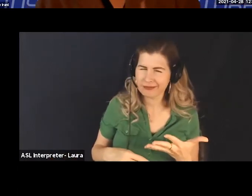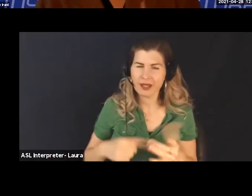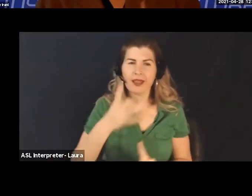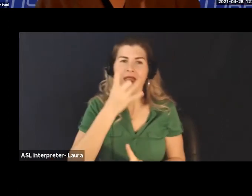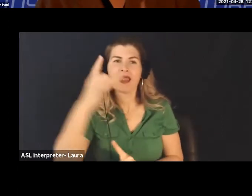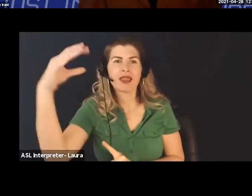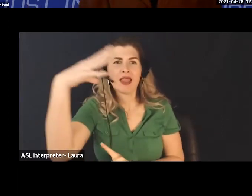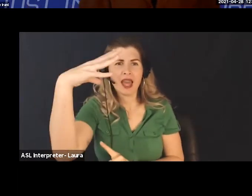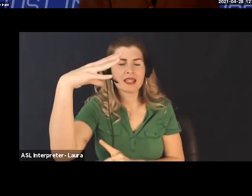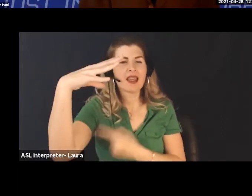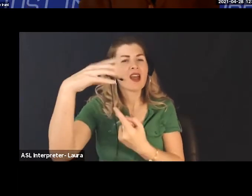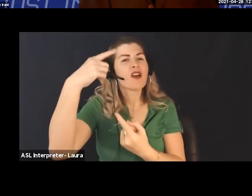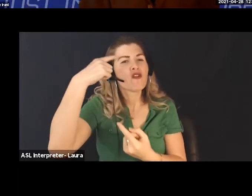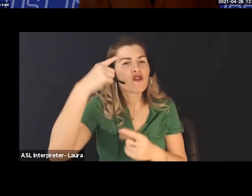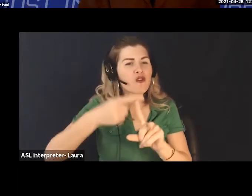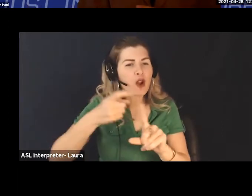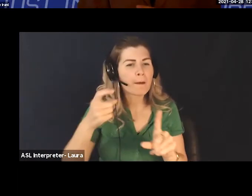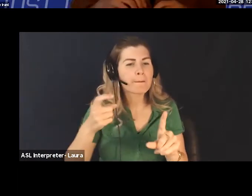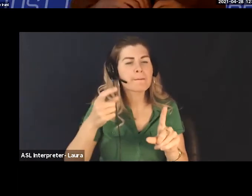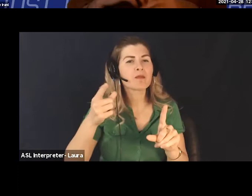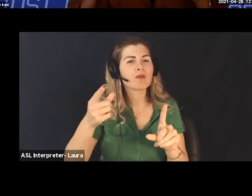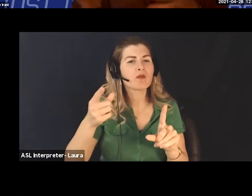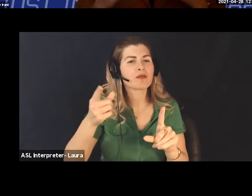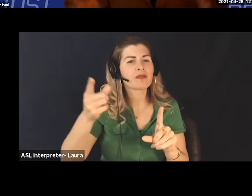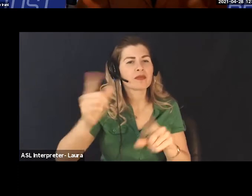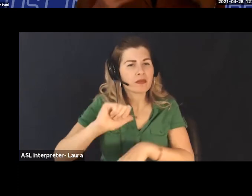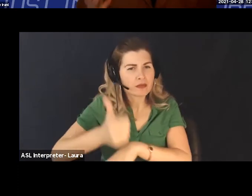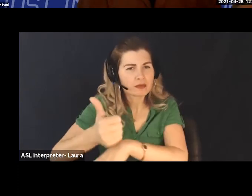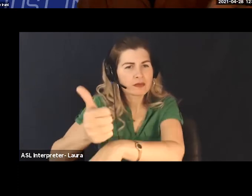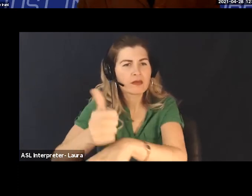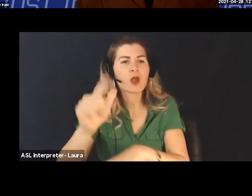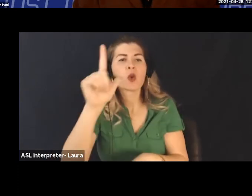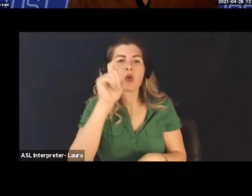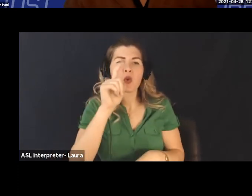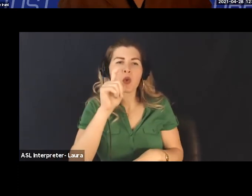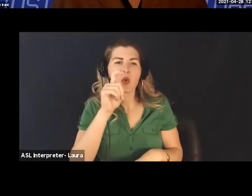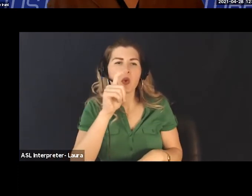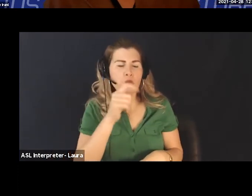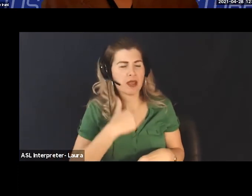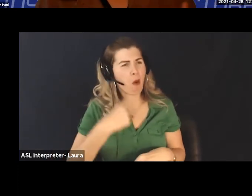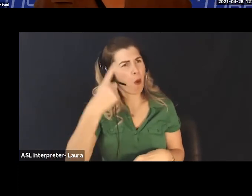airs office and the people who are championing it went to city council and said, hey, we've got these great smart